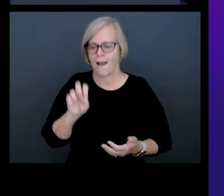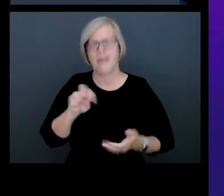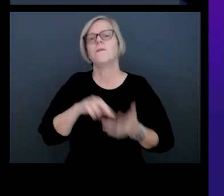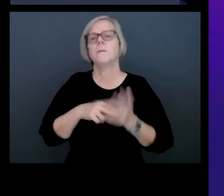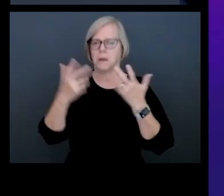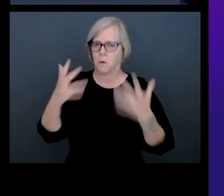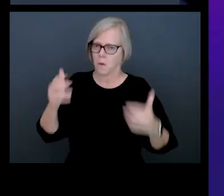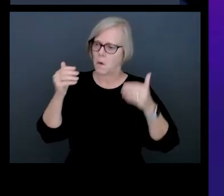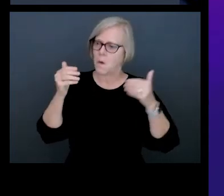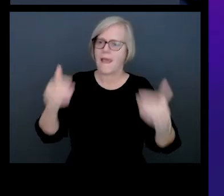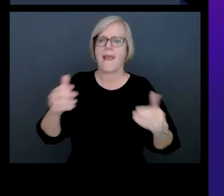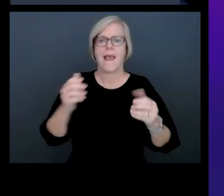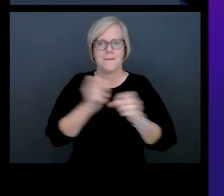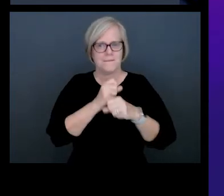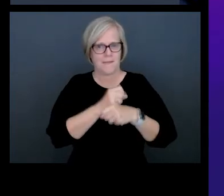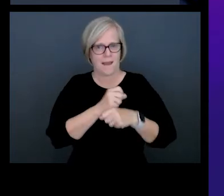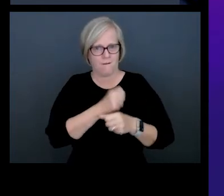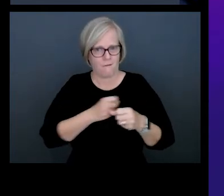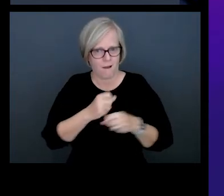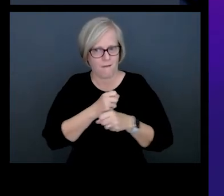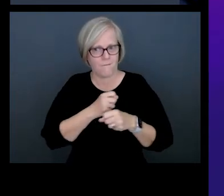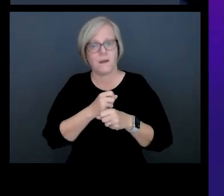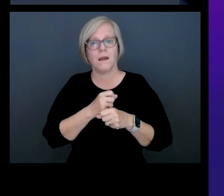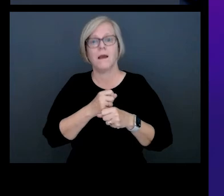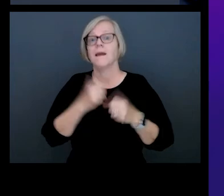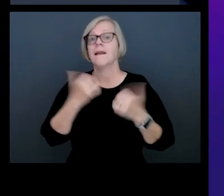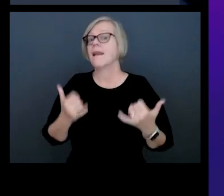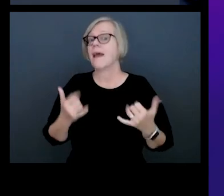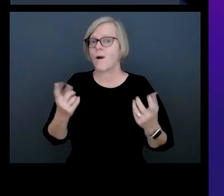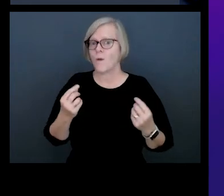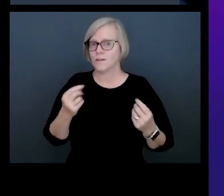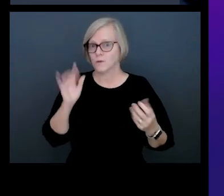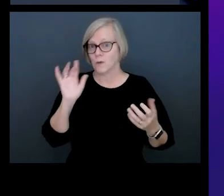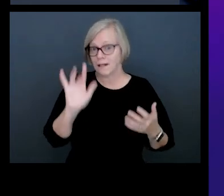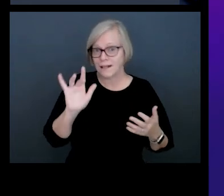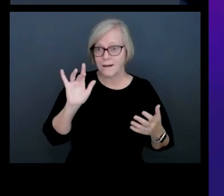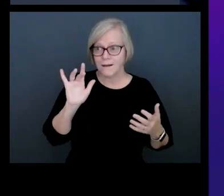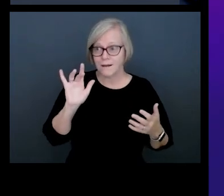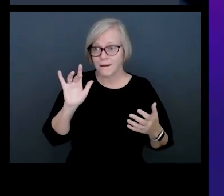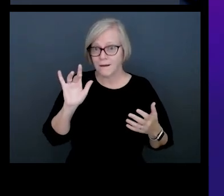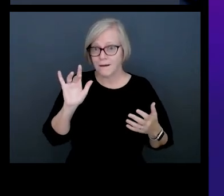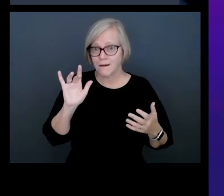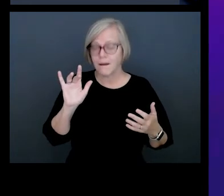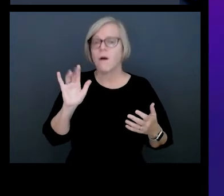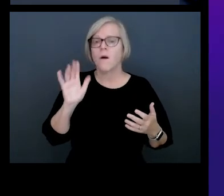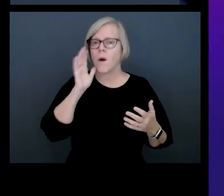And we can take it a step further. And if I click on this, gotta go ahead and clear the order out.